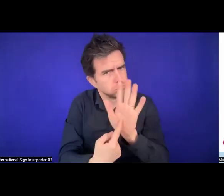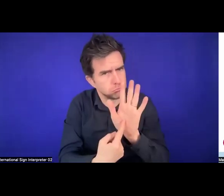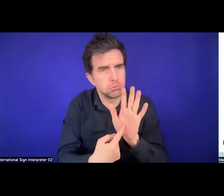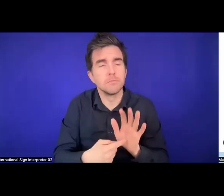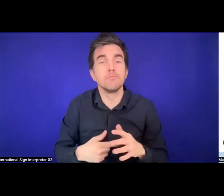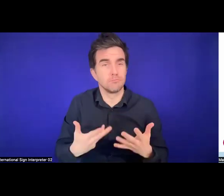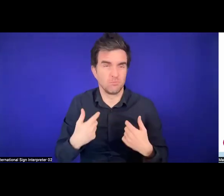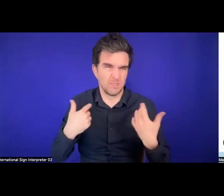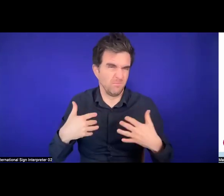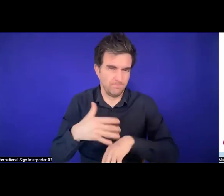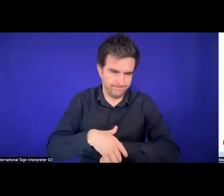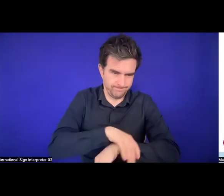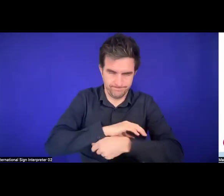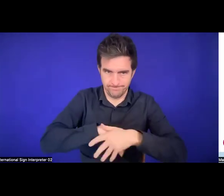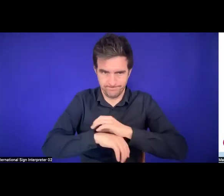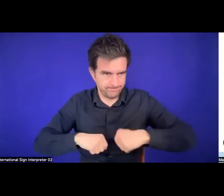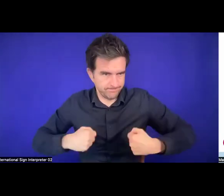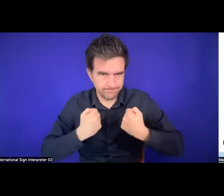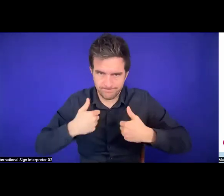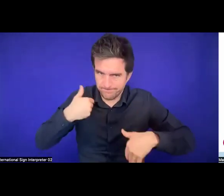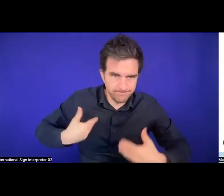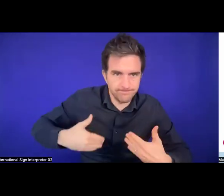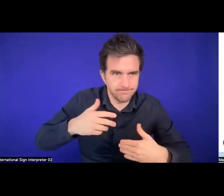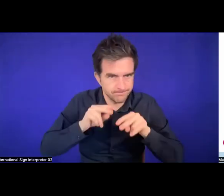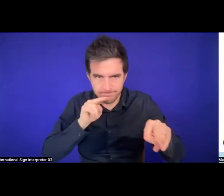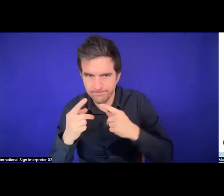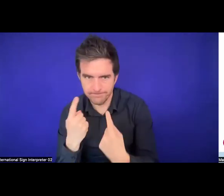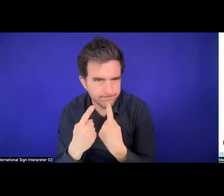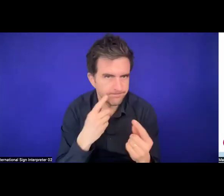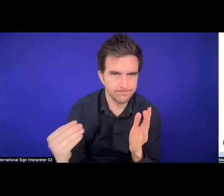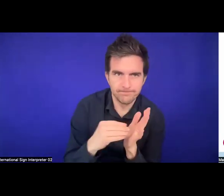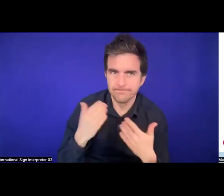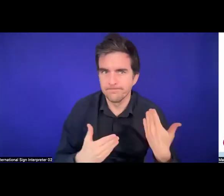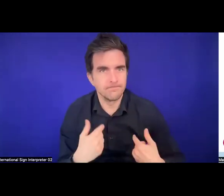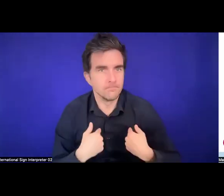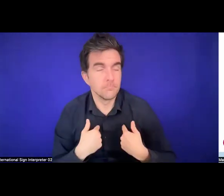federation, you have access into teams across different countries. And we basically